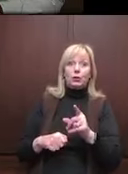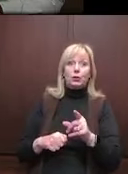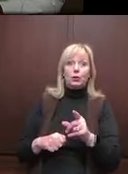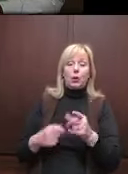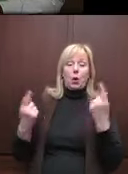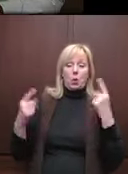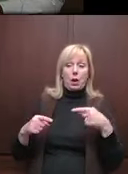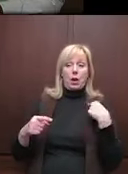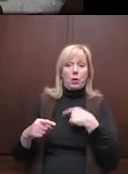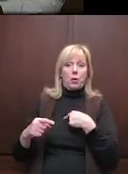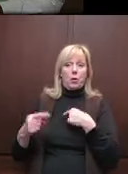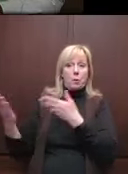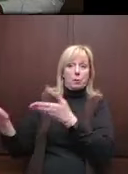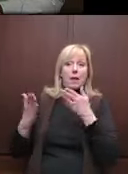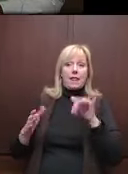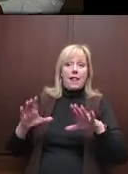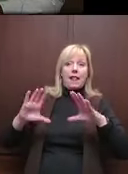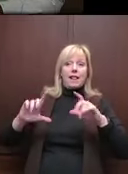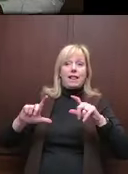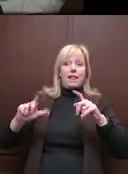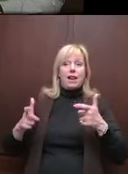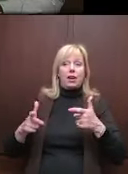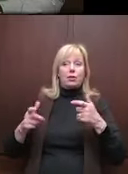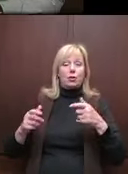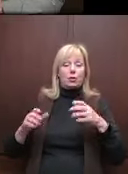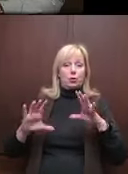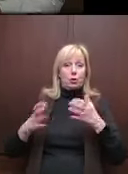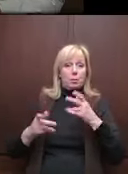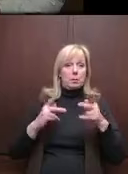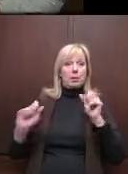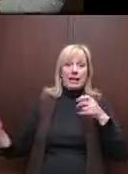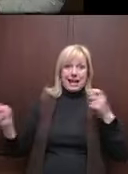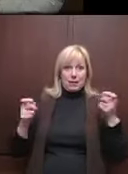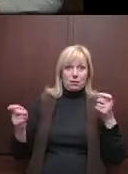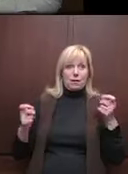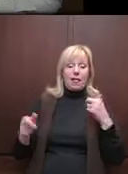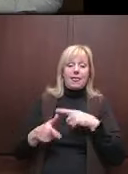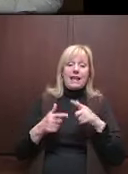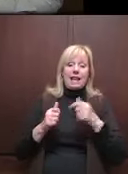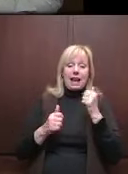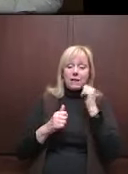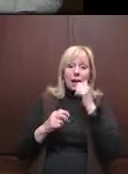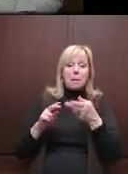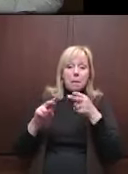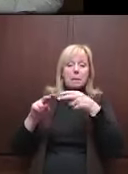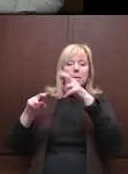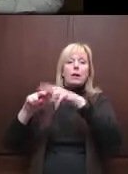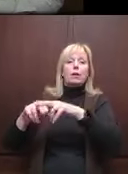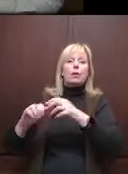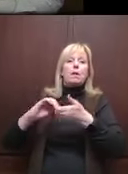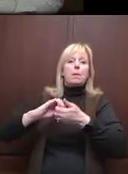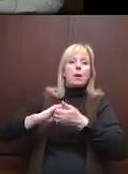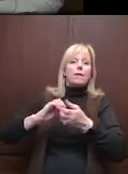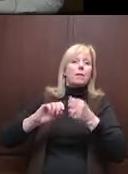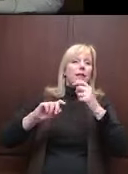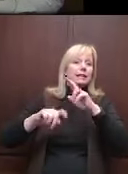we bring that large quantity of people through, we can handle that. And then we're going to ramp up with our partners from the National Guard.